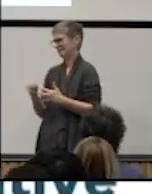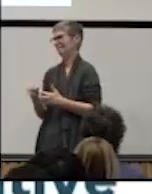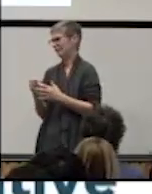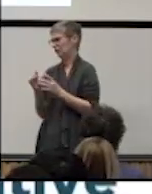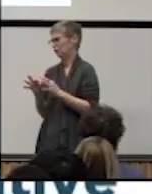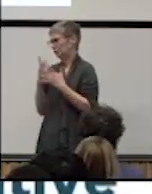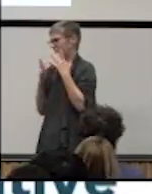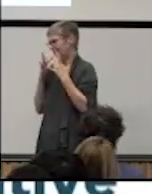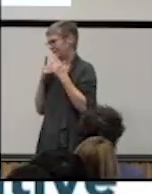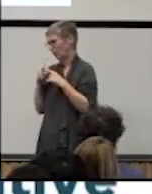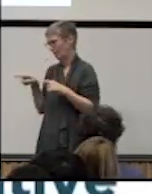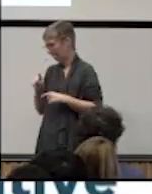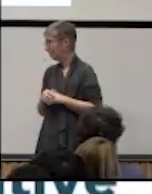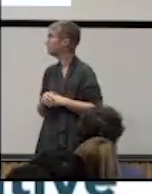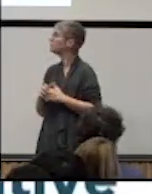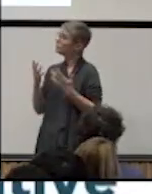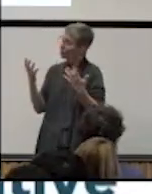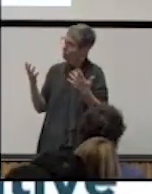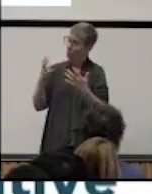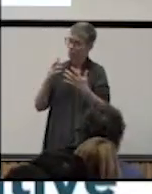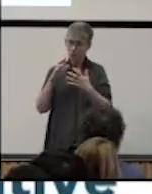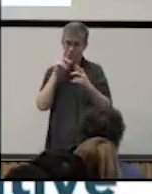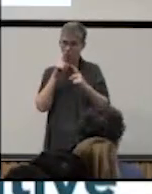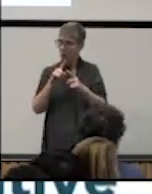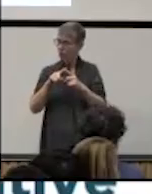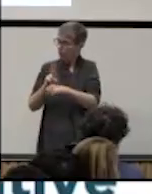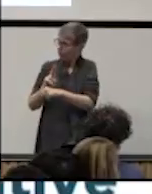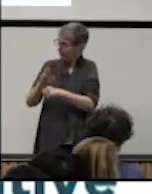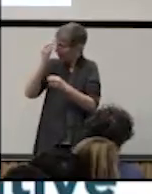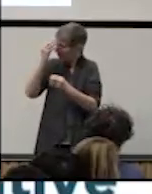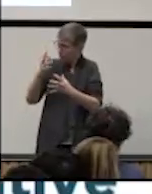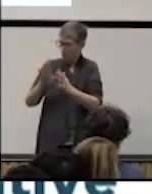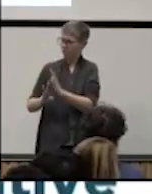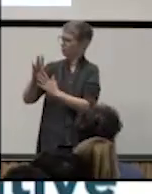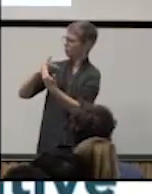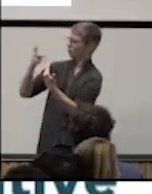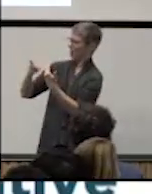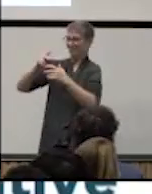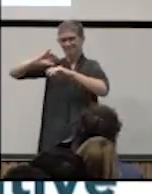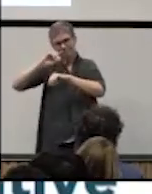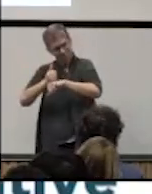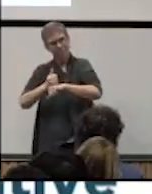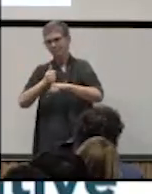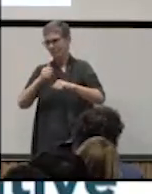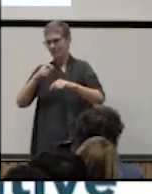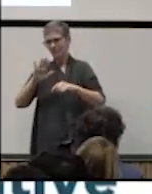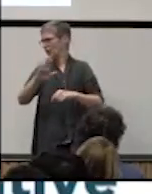And the goal is to use this information to develop a program that is actually based on the needs of our patients and families,